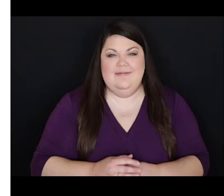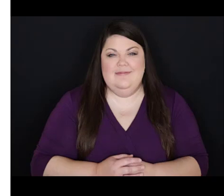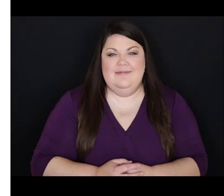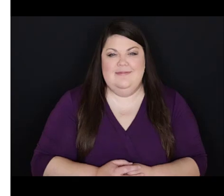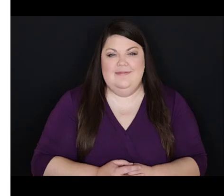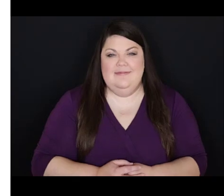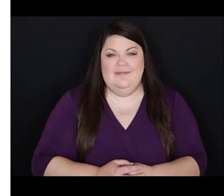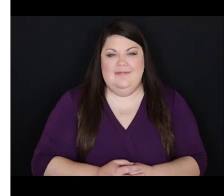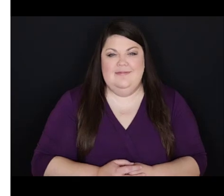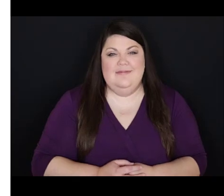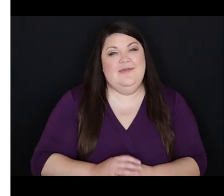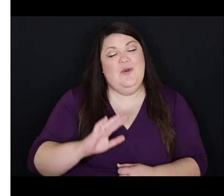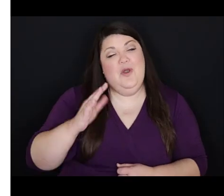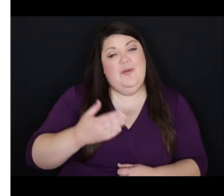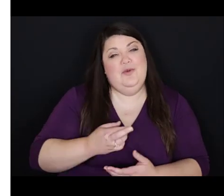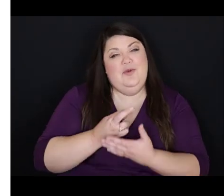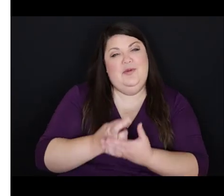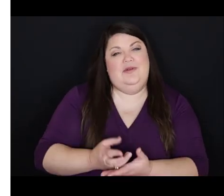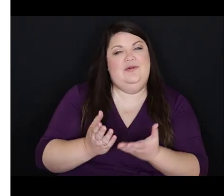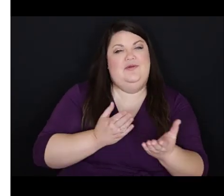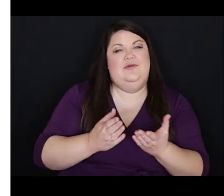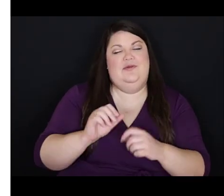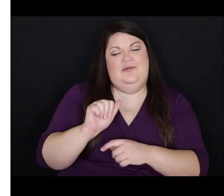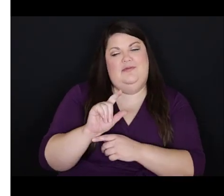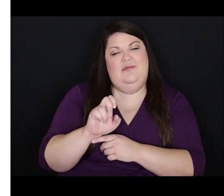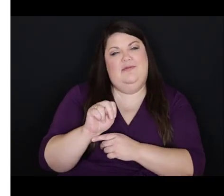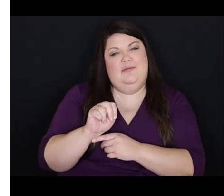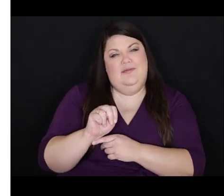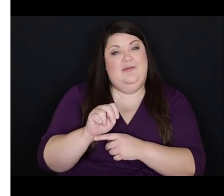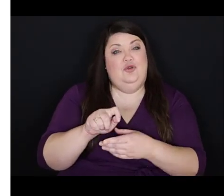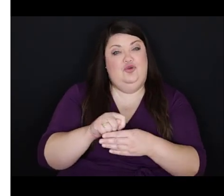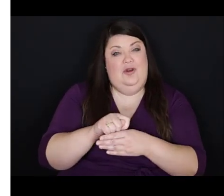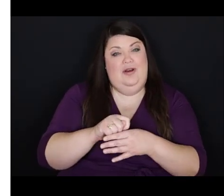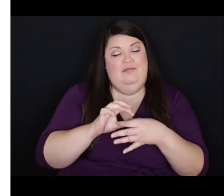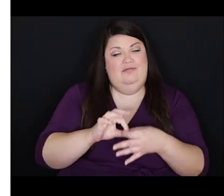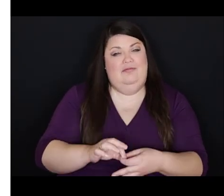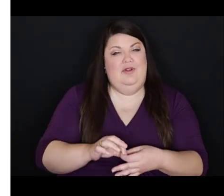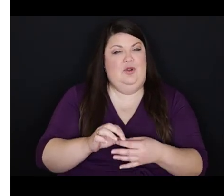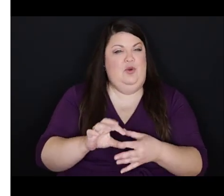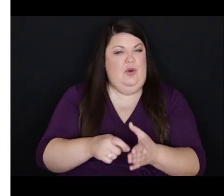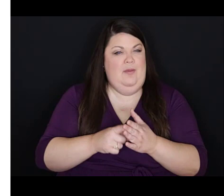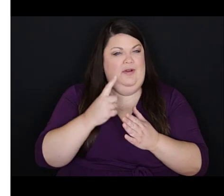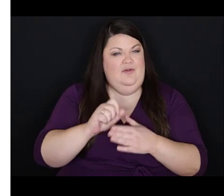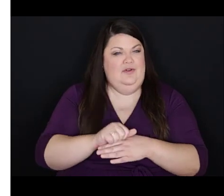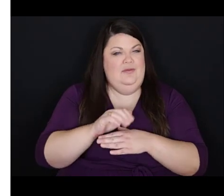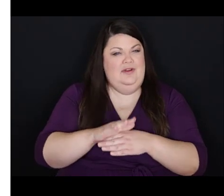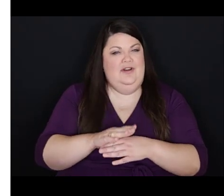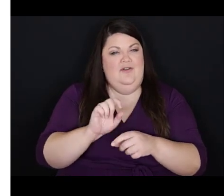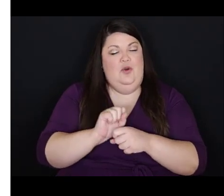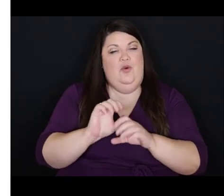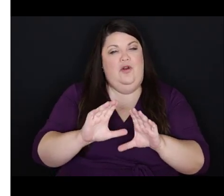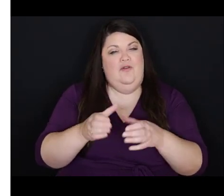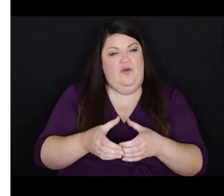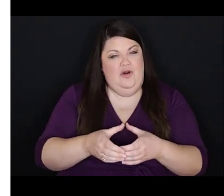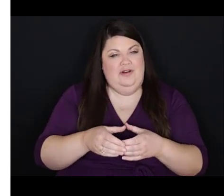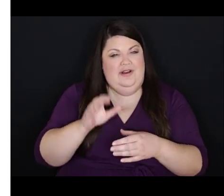[Terry Martin] Welcome to the Rehabilitation Services Administration (RSA) training on the requirements for submission of the Workforce Innovation and Opportunity